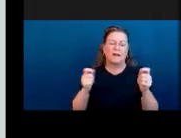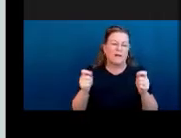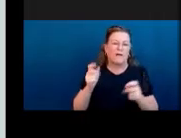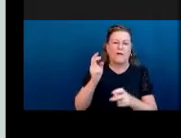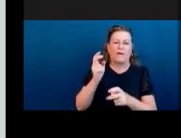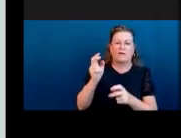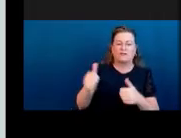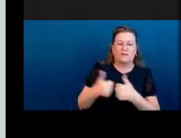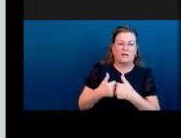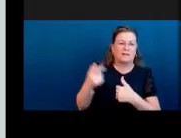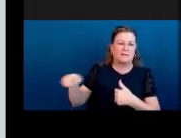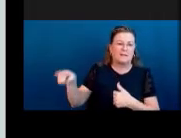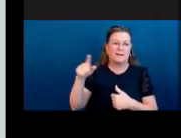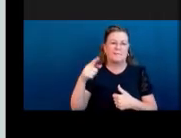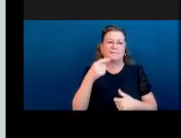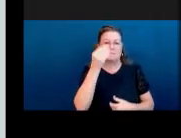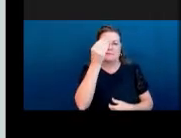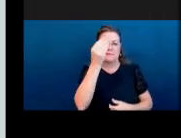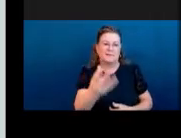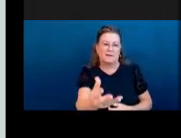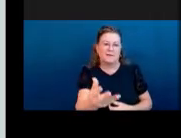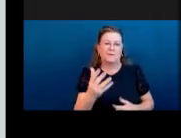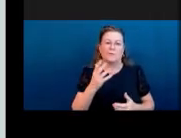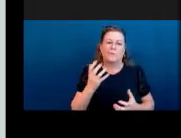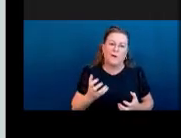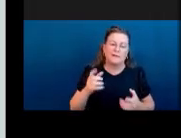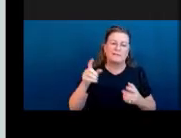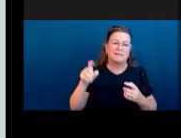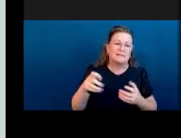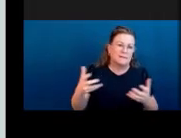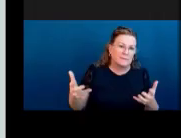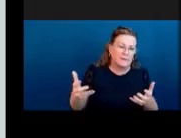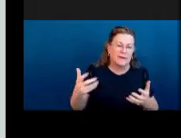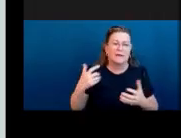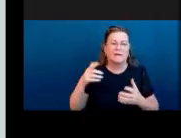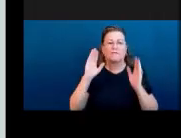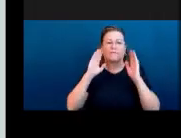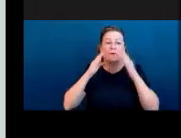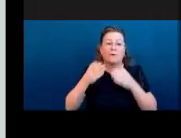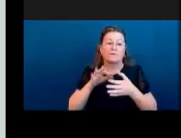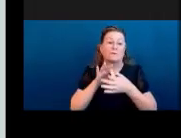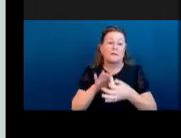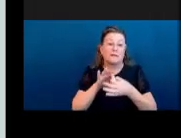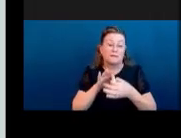communicate their wants and needs. So we need to focus on relationship first. We need to focus on regulation before we